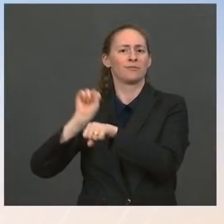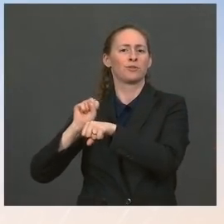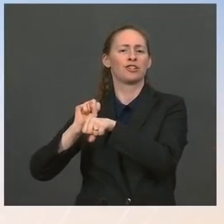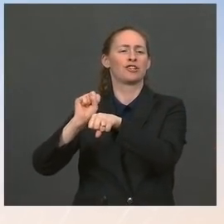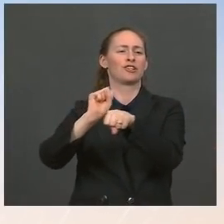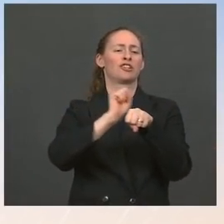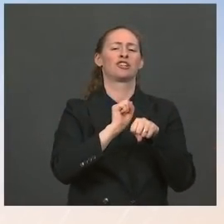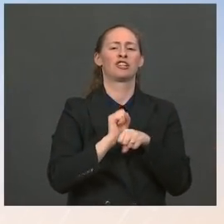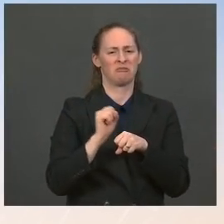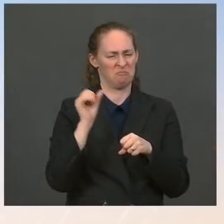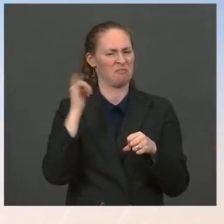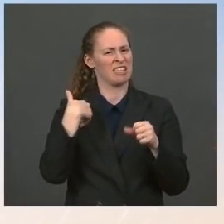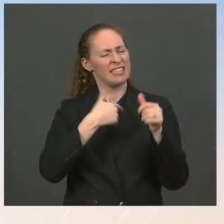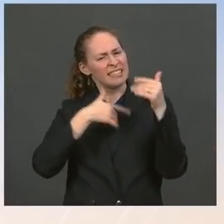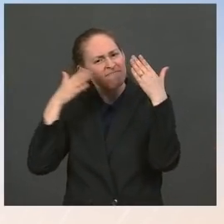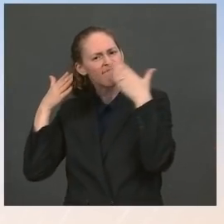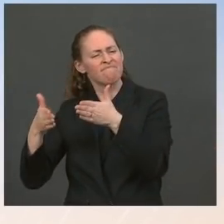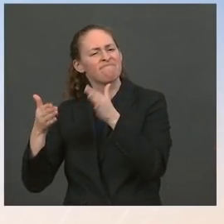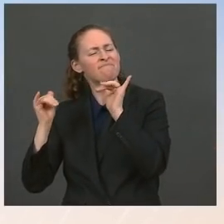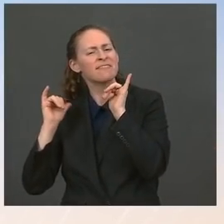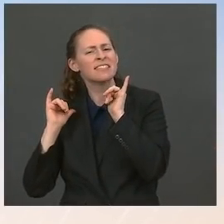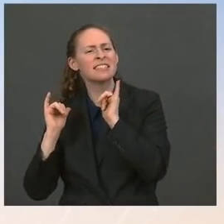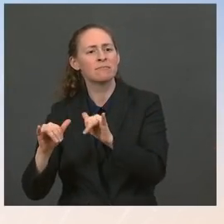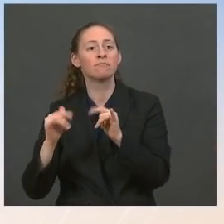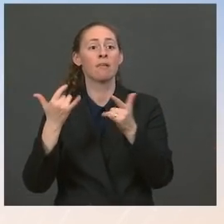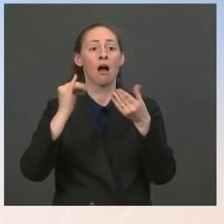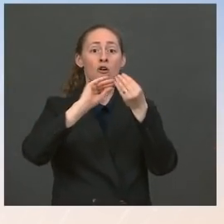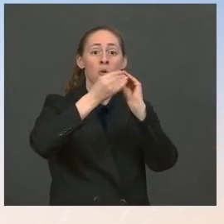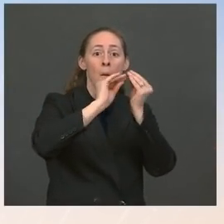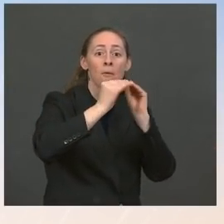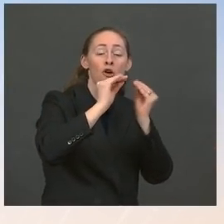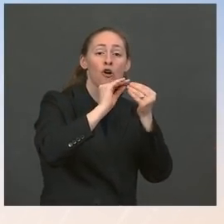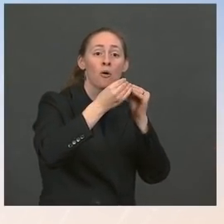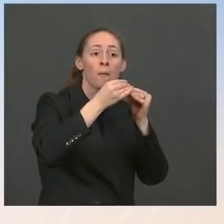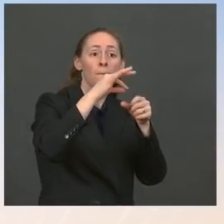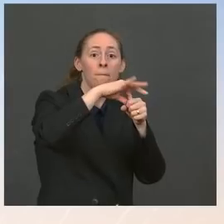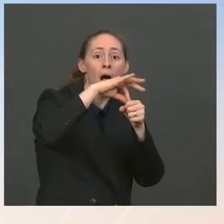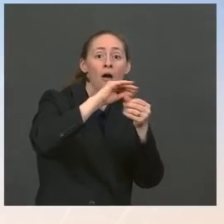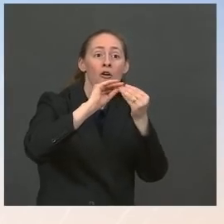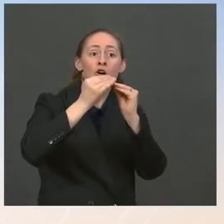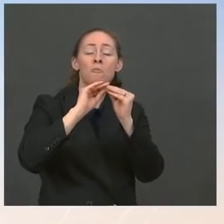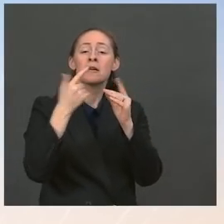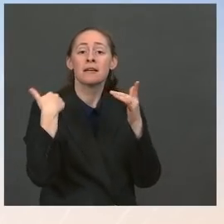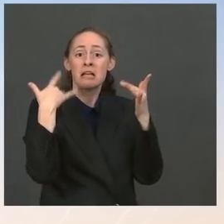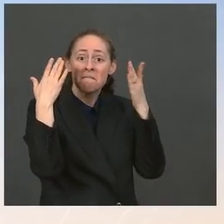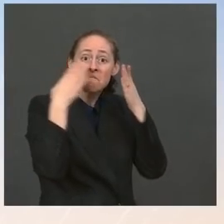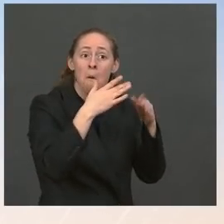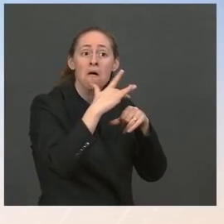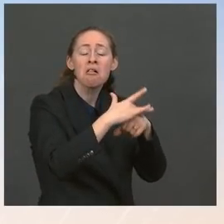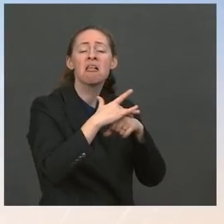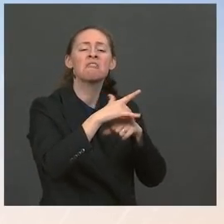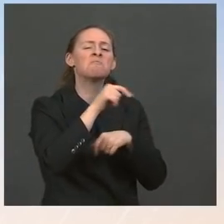And, you know, look, polls are all over the map. And that's not going to be our focus right now. The President was also asked this last Tuesday.